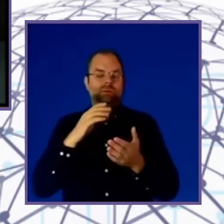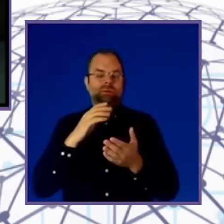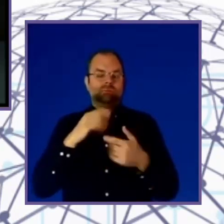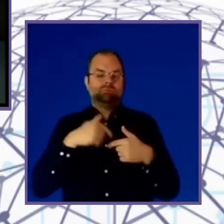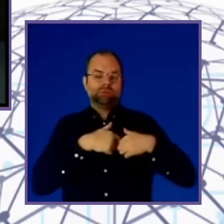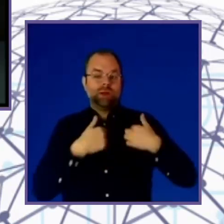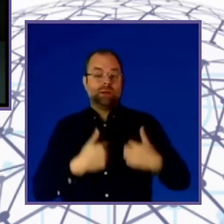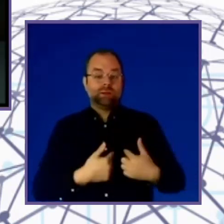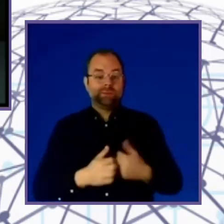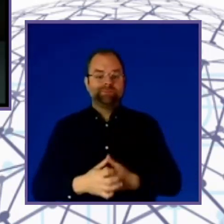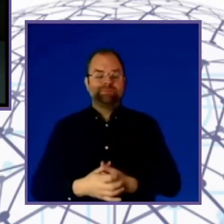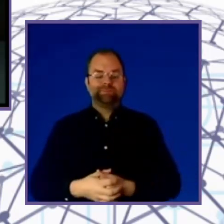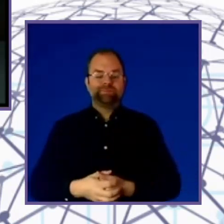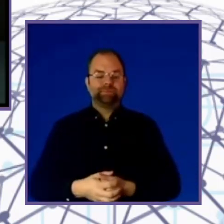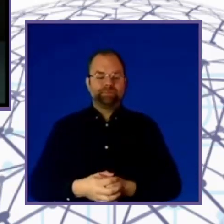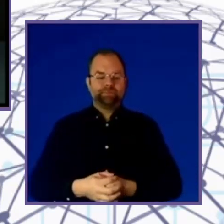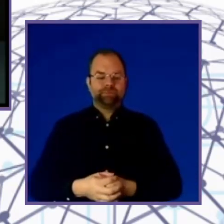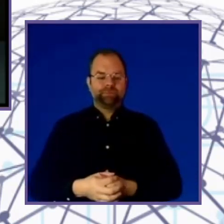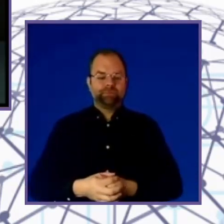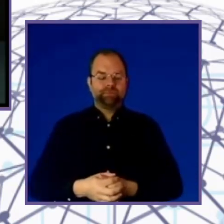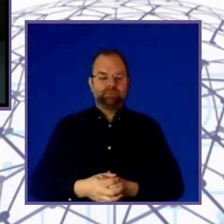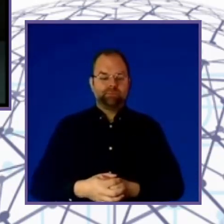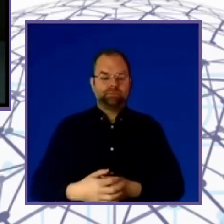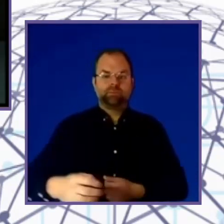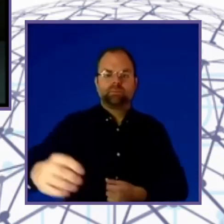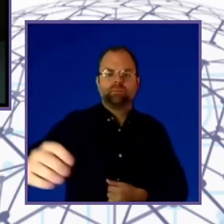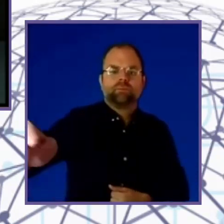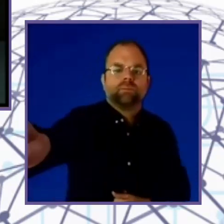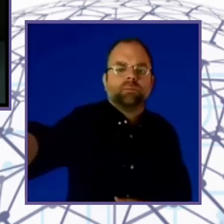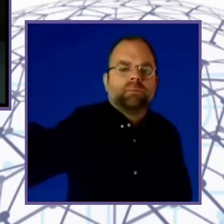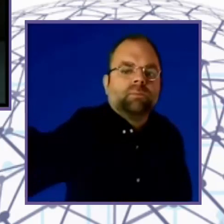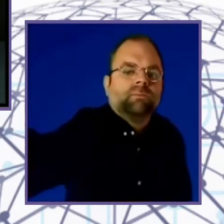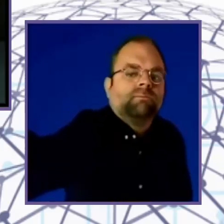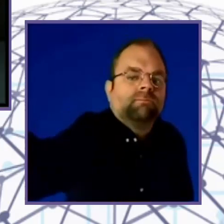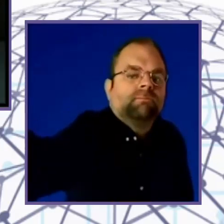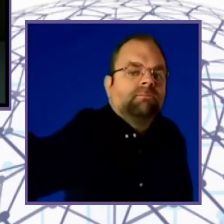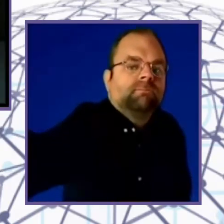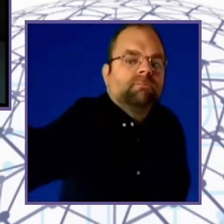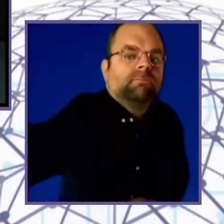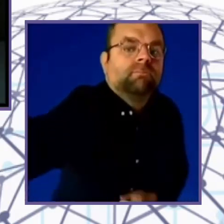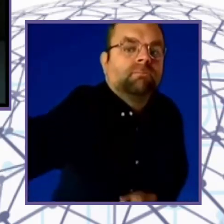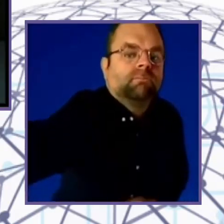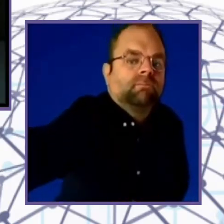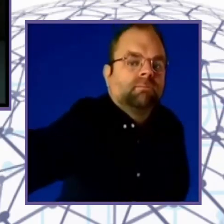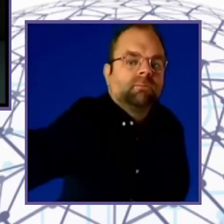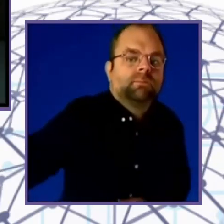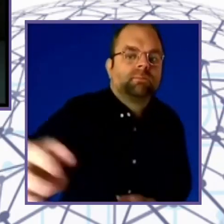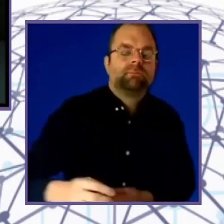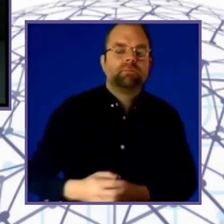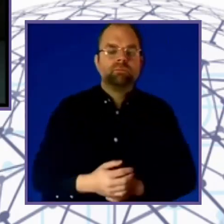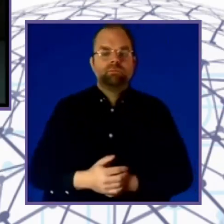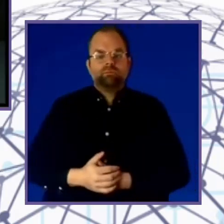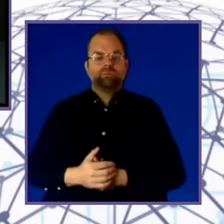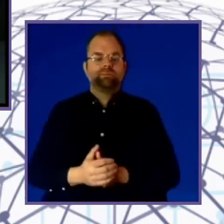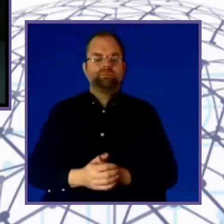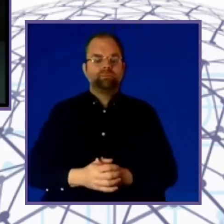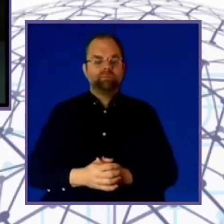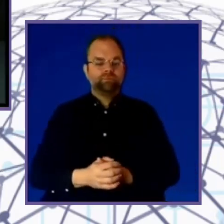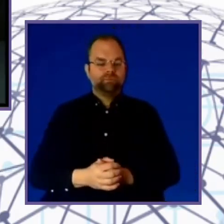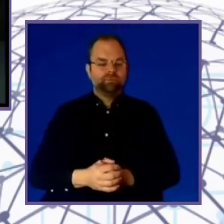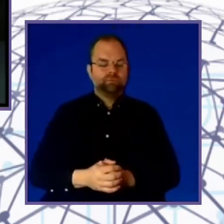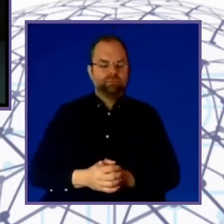q&a. So I highlighted the evidence base that the United Nations had found the austerity and welfare